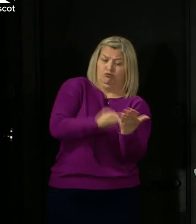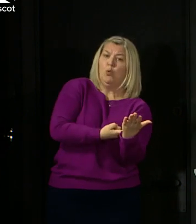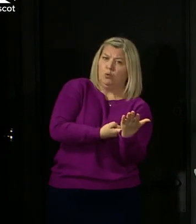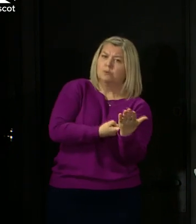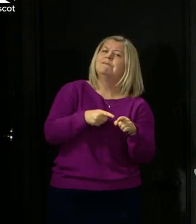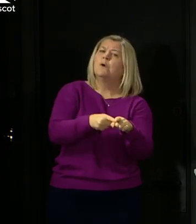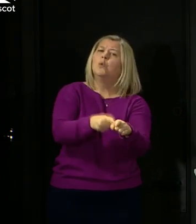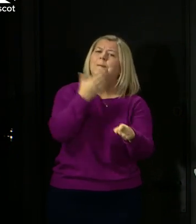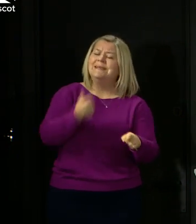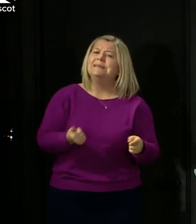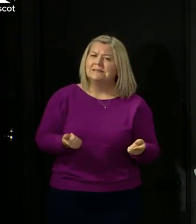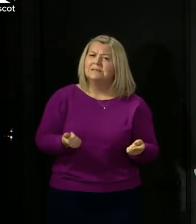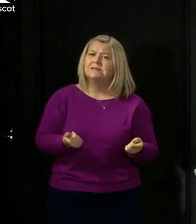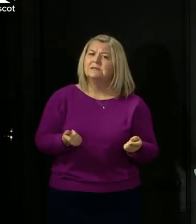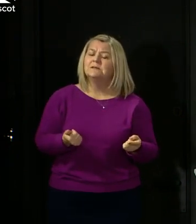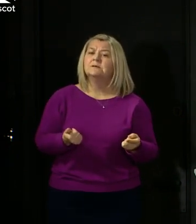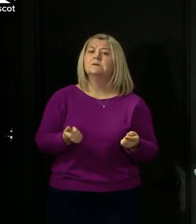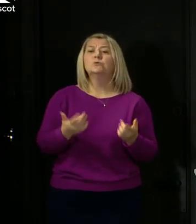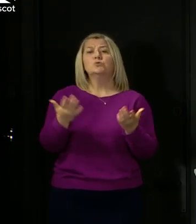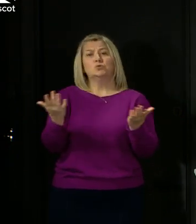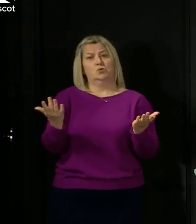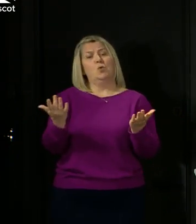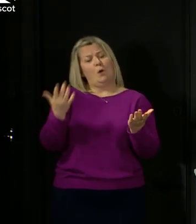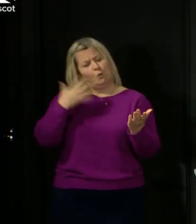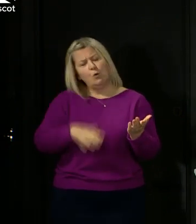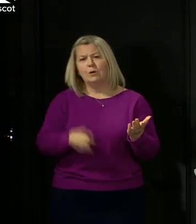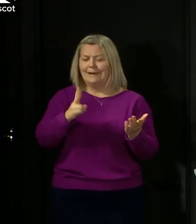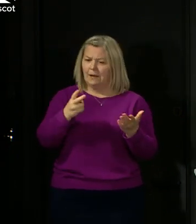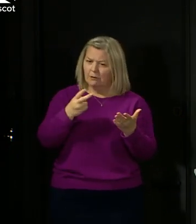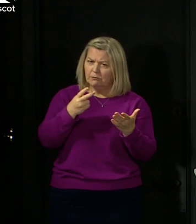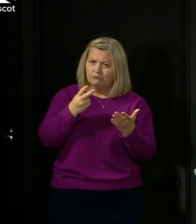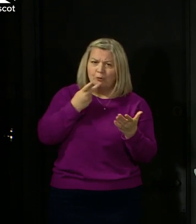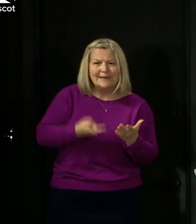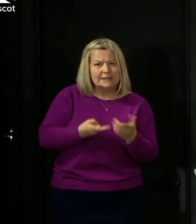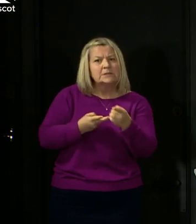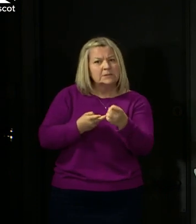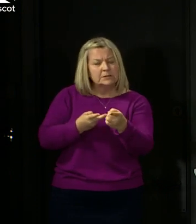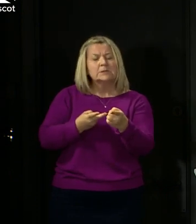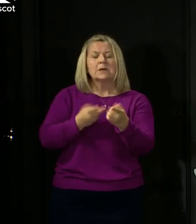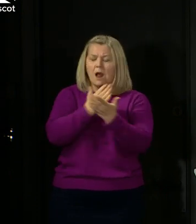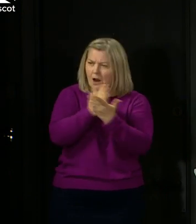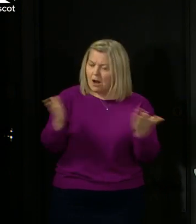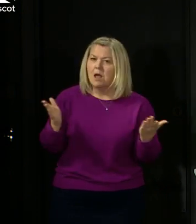So to close today, I want to reiterate today - simply and I hope clearly - what the restrictions